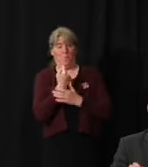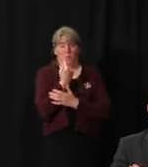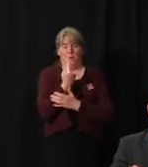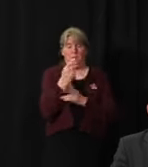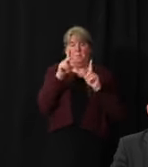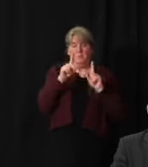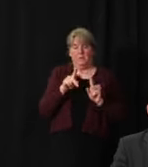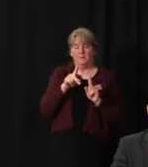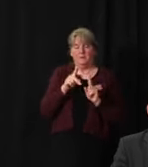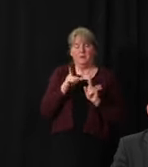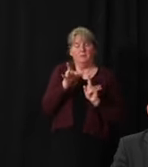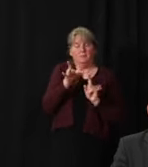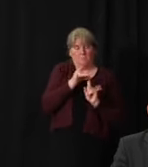And here the diagram shows one